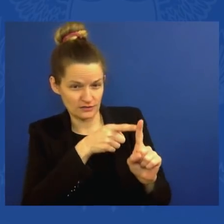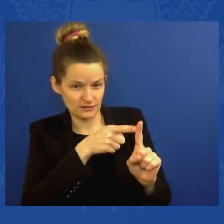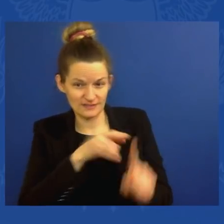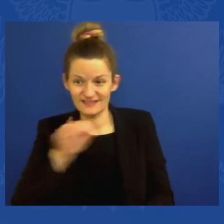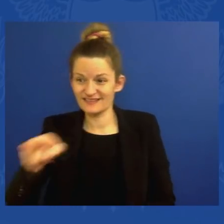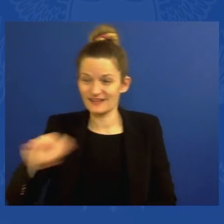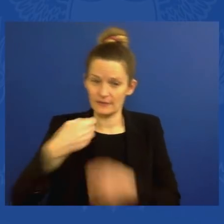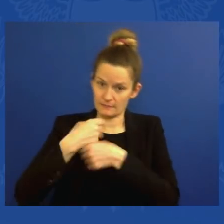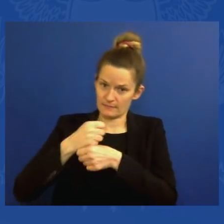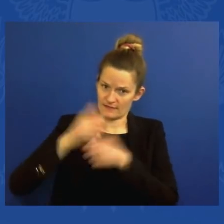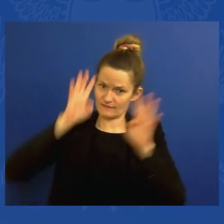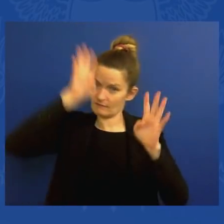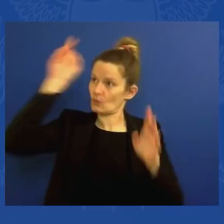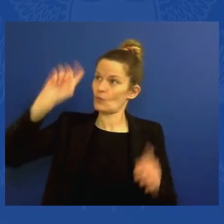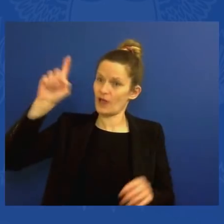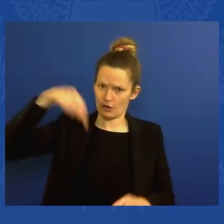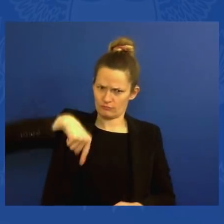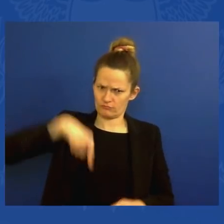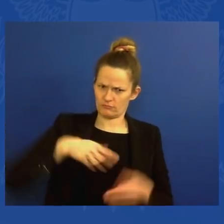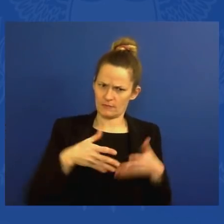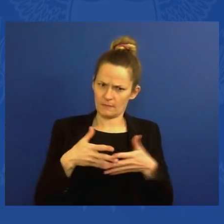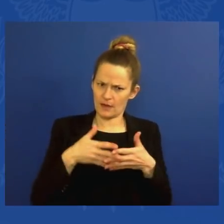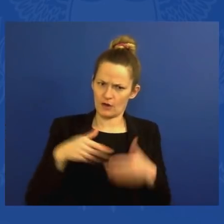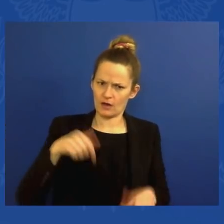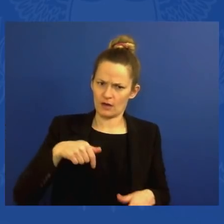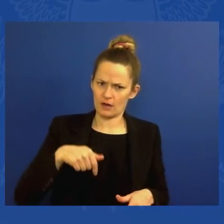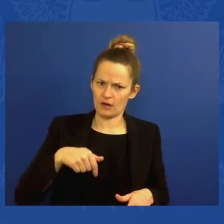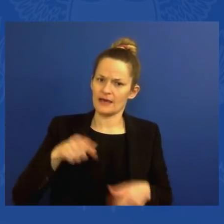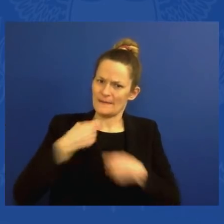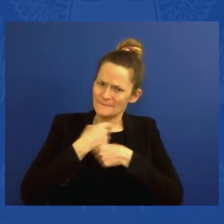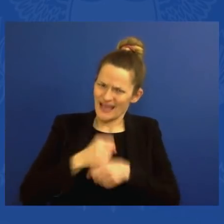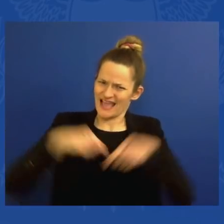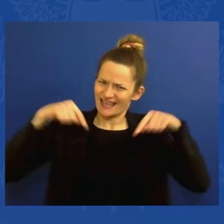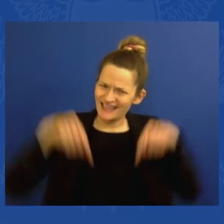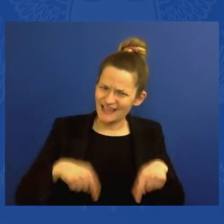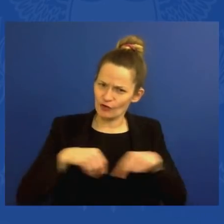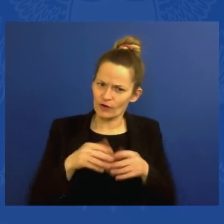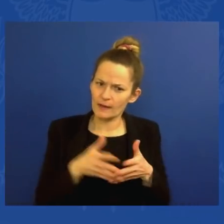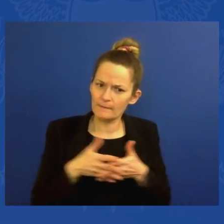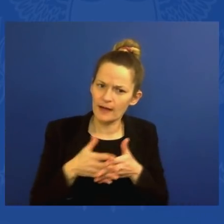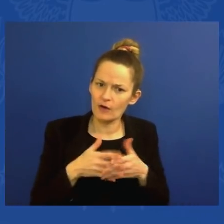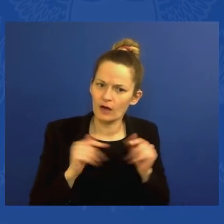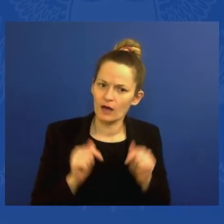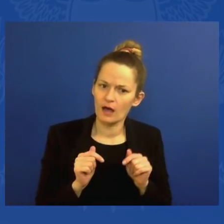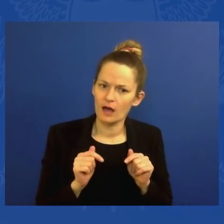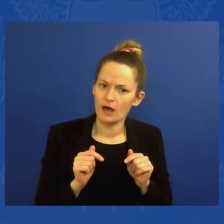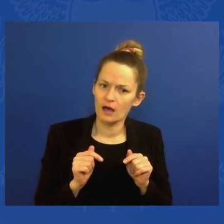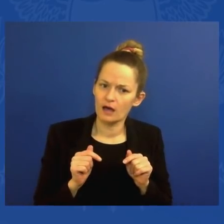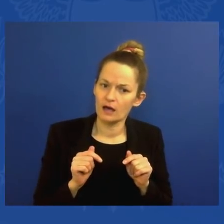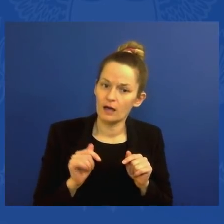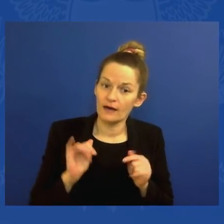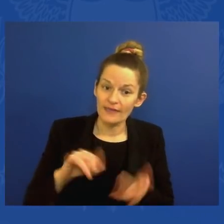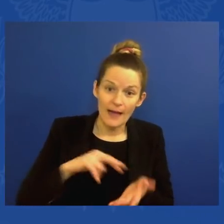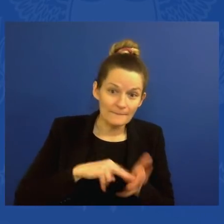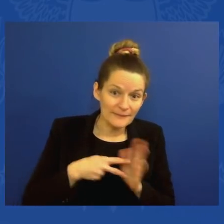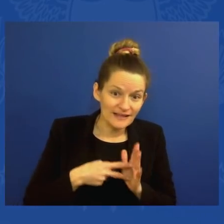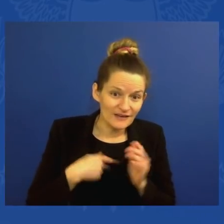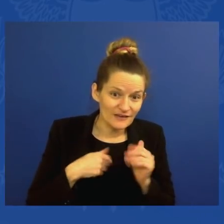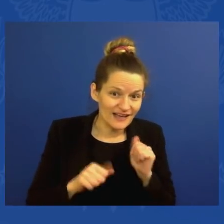so few are being made -- we make -- we make a heck of a lot more cars and you bring prices down; the supply chain is filled.